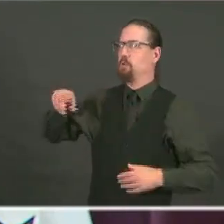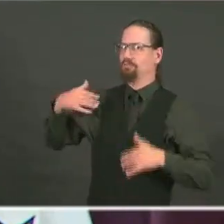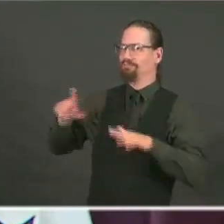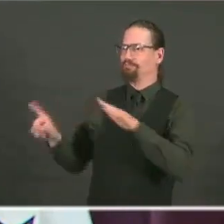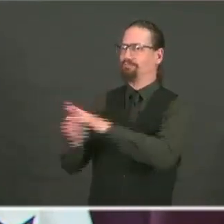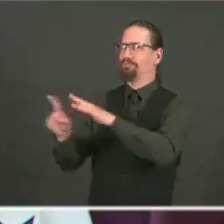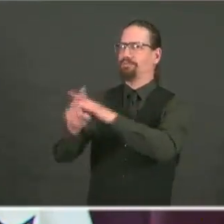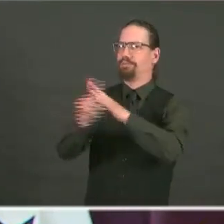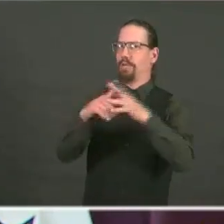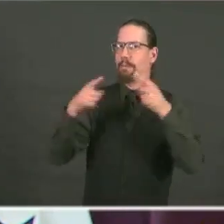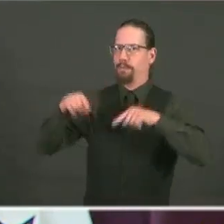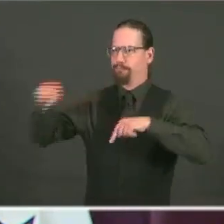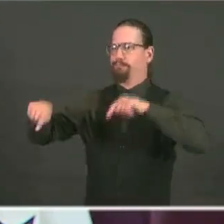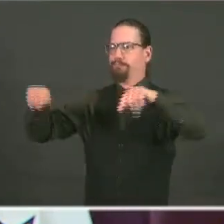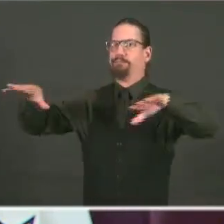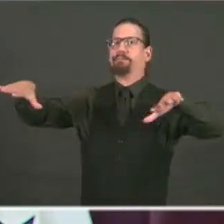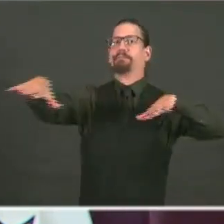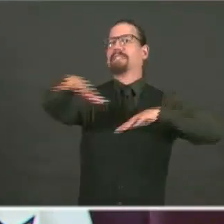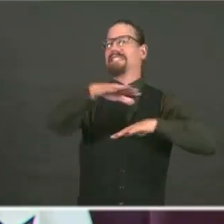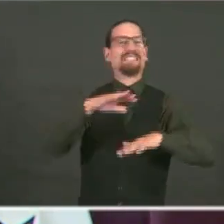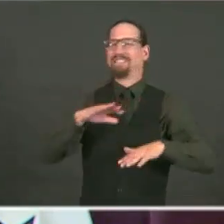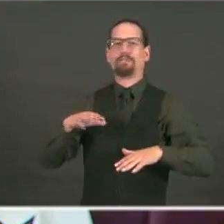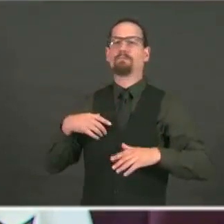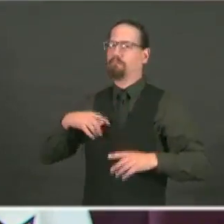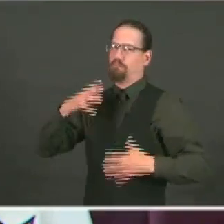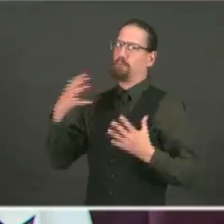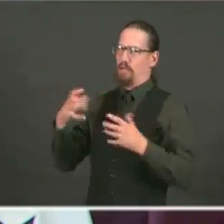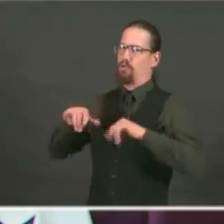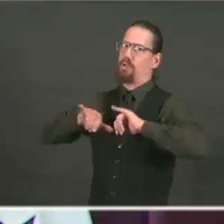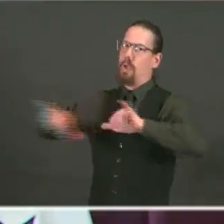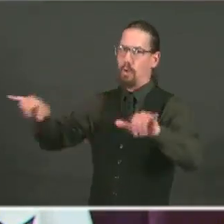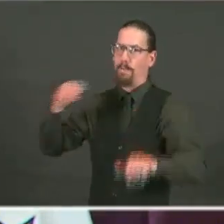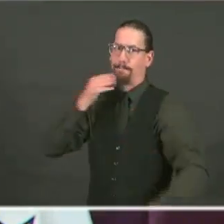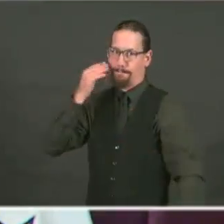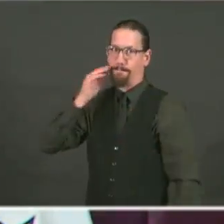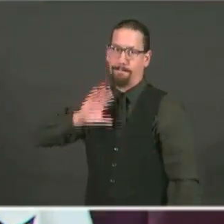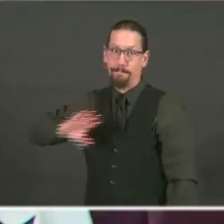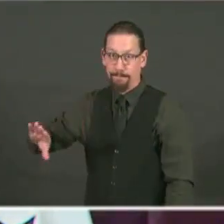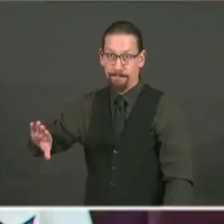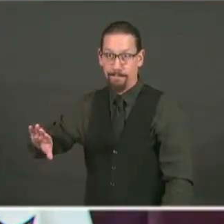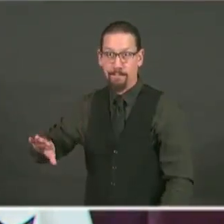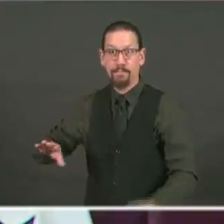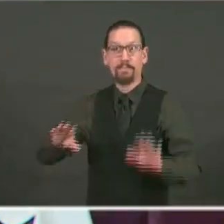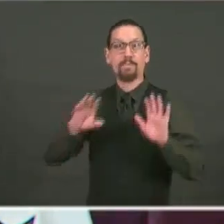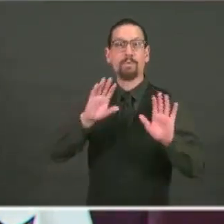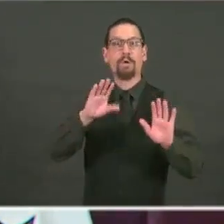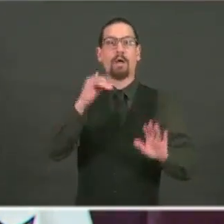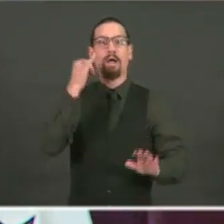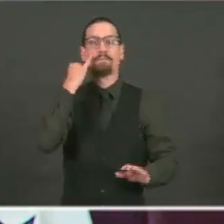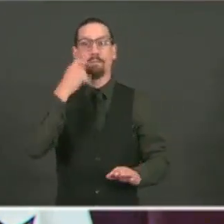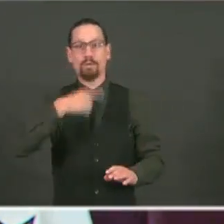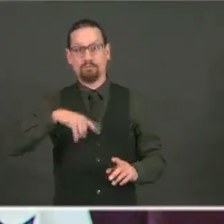SERIOUSNESS AND AGGRESSIVENESS WITH WHICH THEY HAVE REACTED TO THIS. I WANT TO THANK URI FOR THAT.